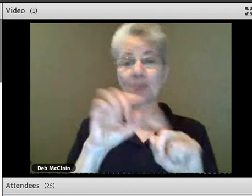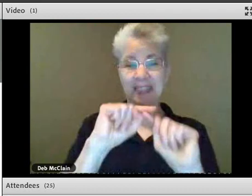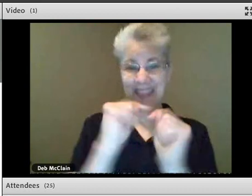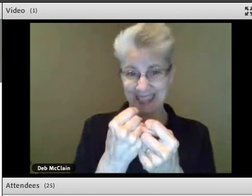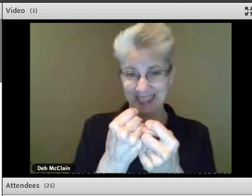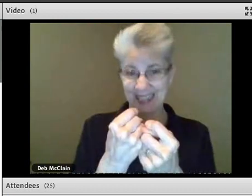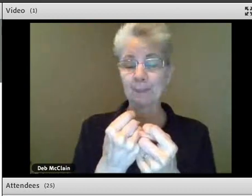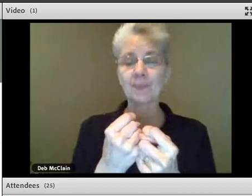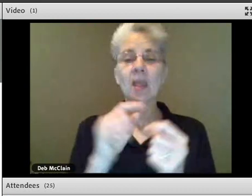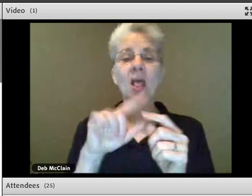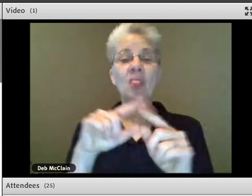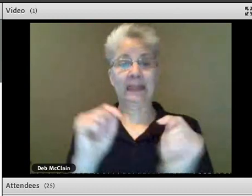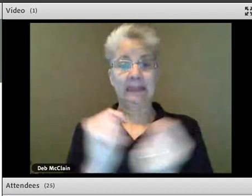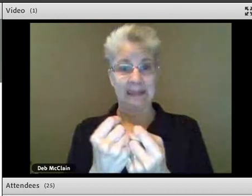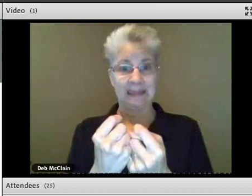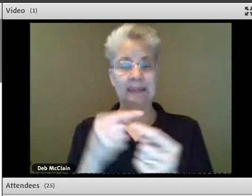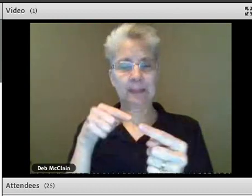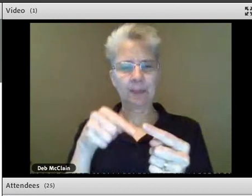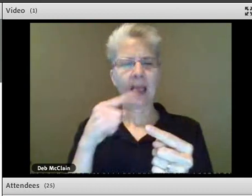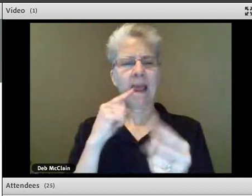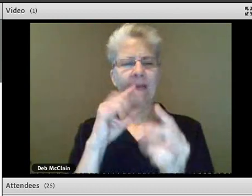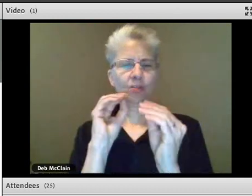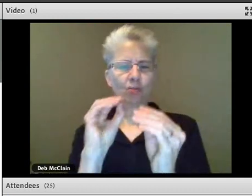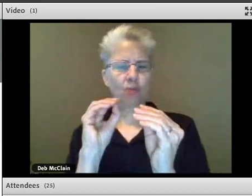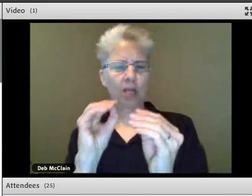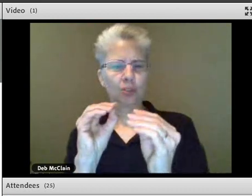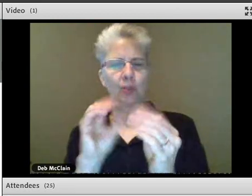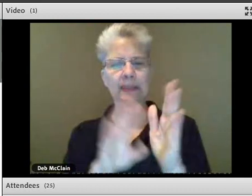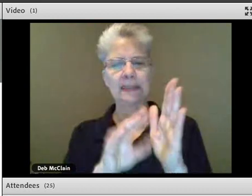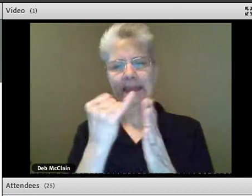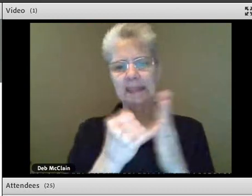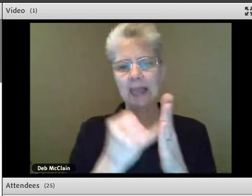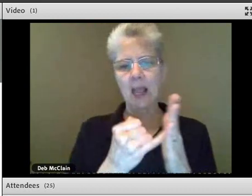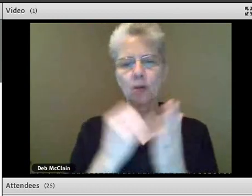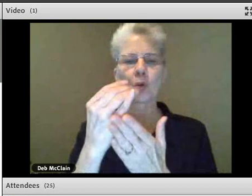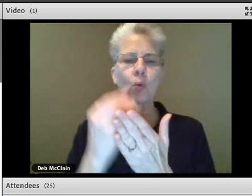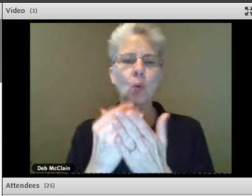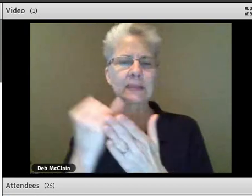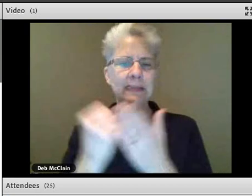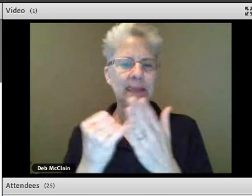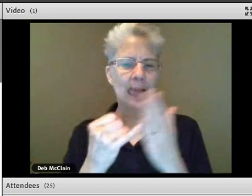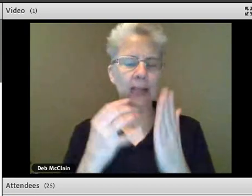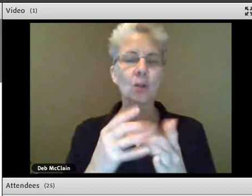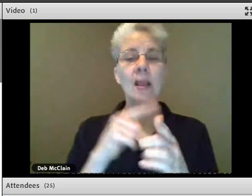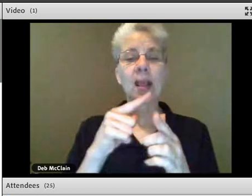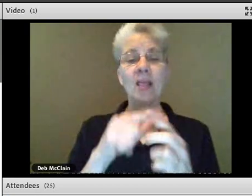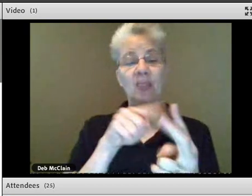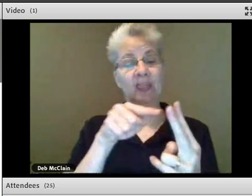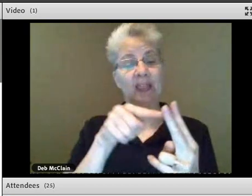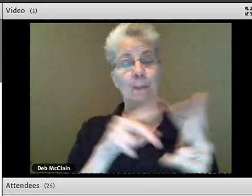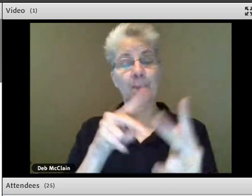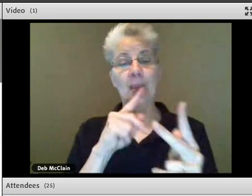and the members of that team is, usually you have an instructional designer or course designer, and these are people that develop the course.